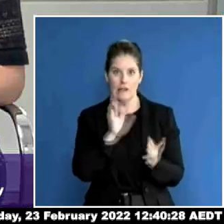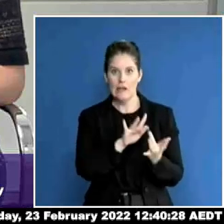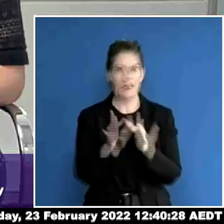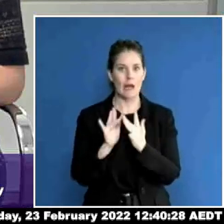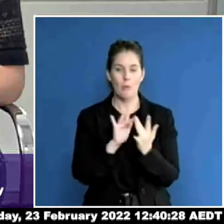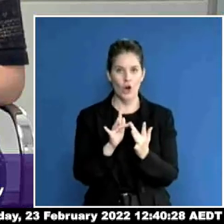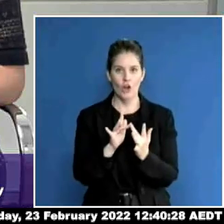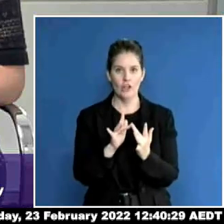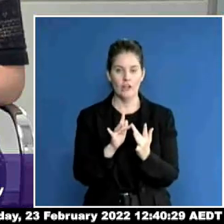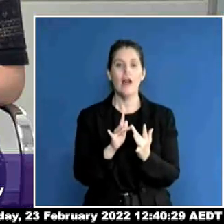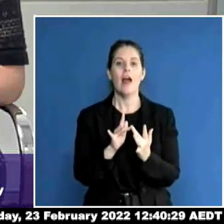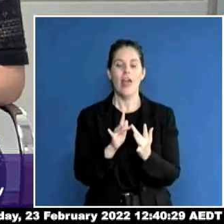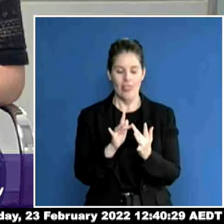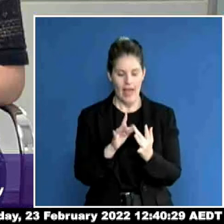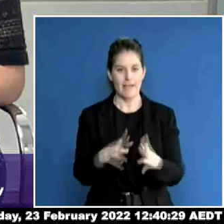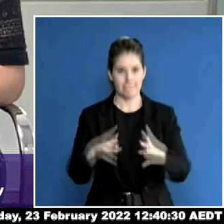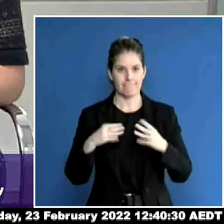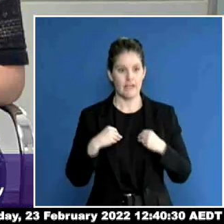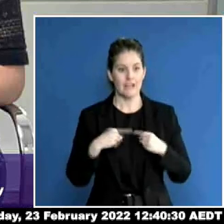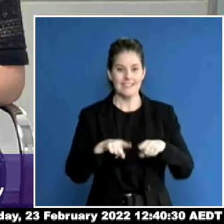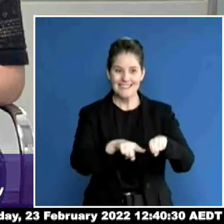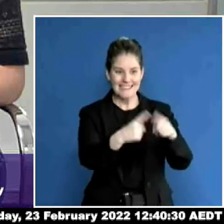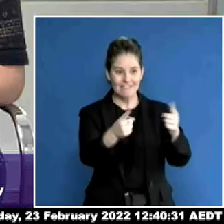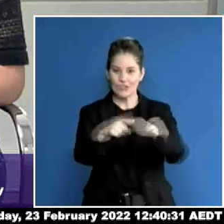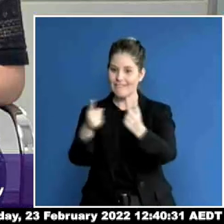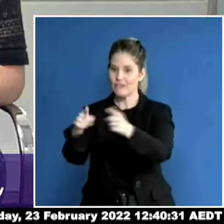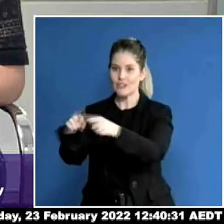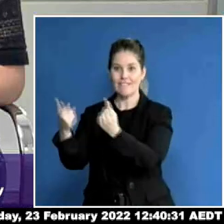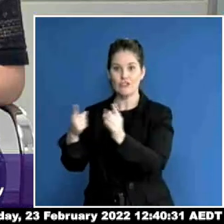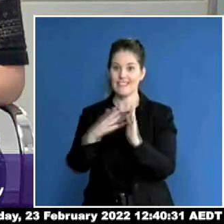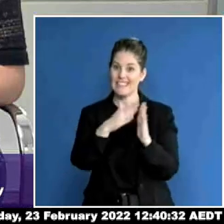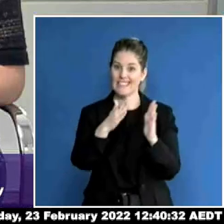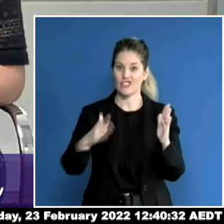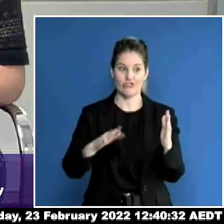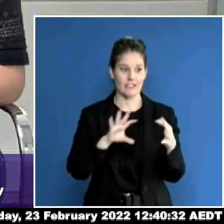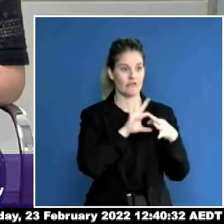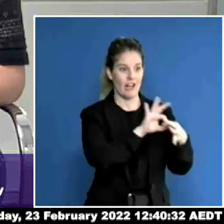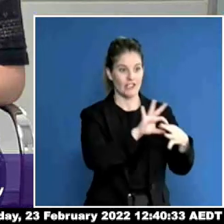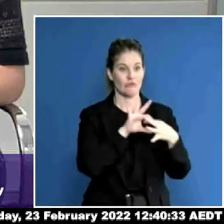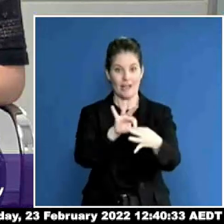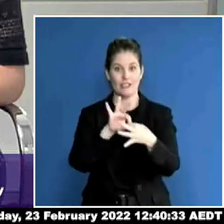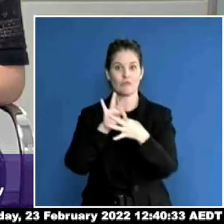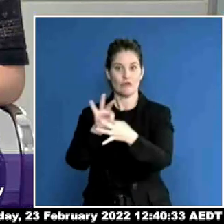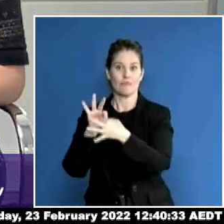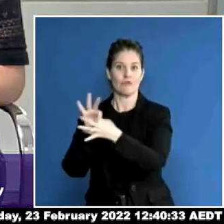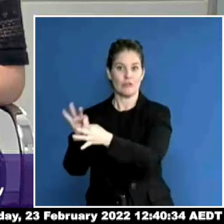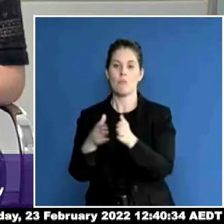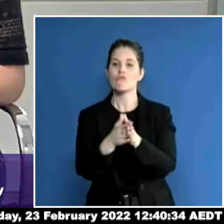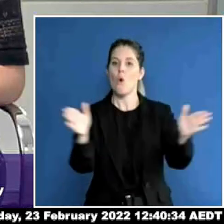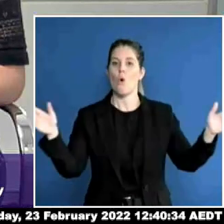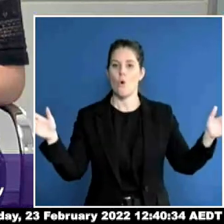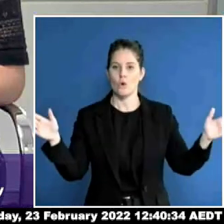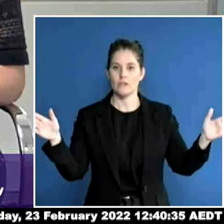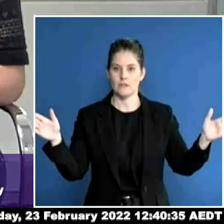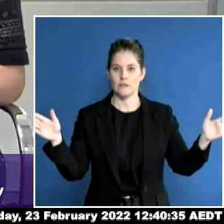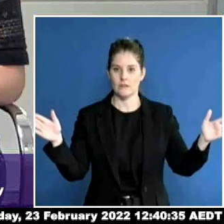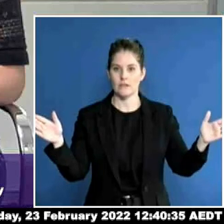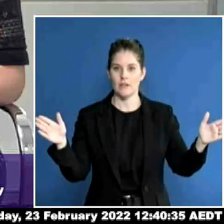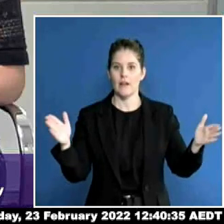relationships with. That it is broad, that they have mandated to themselves it should be a broad range of industries so that they are gaining better industry knowledge.